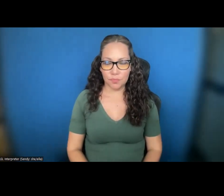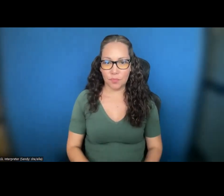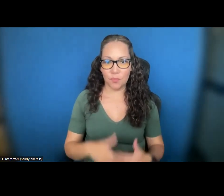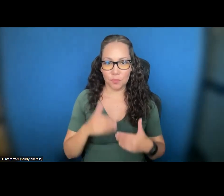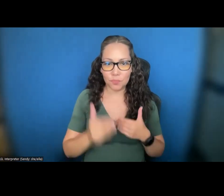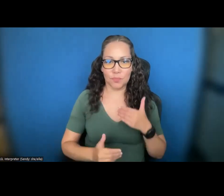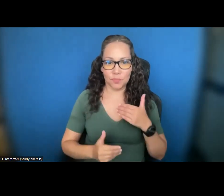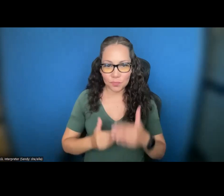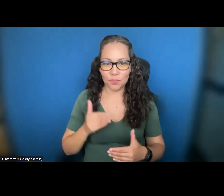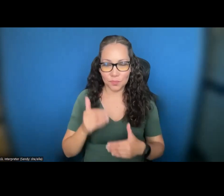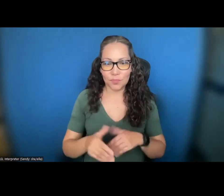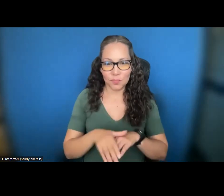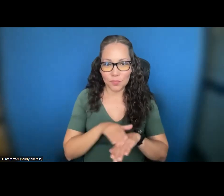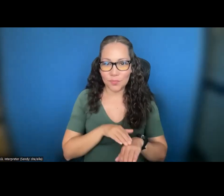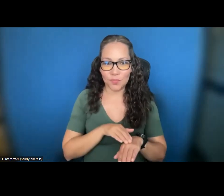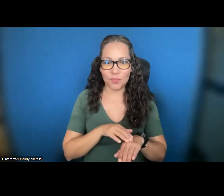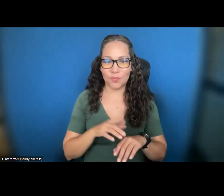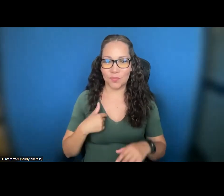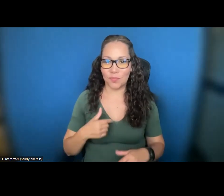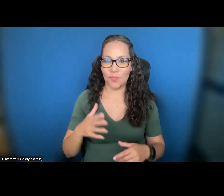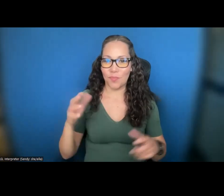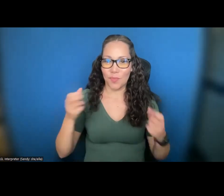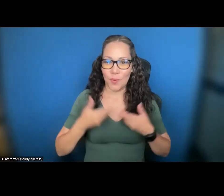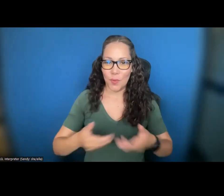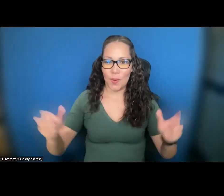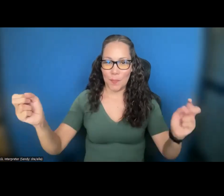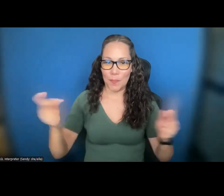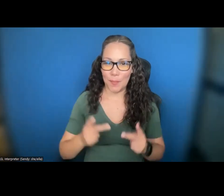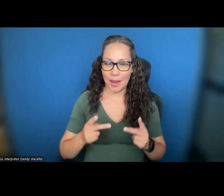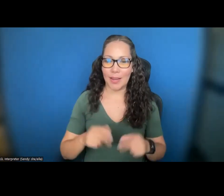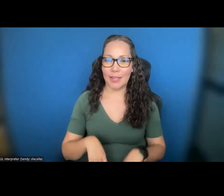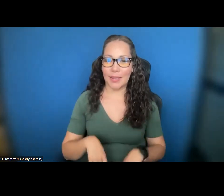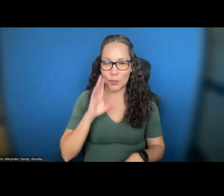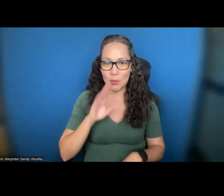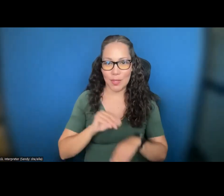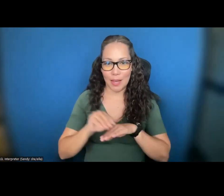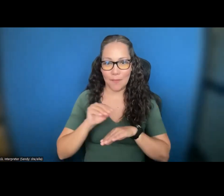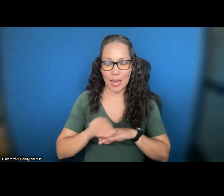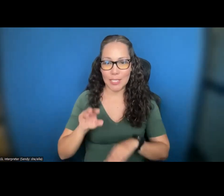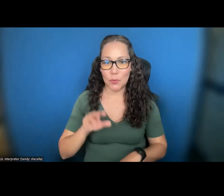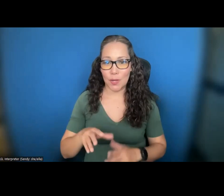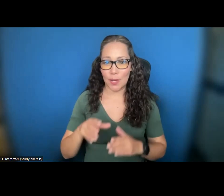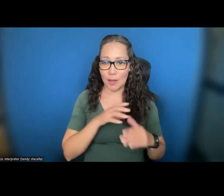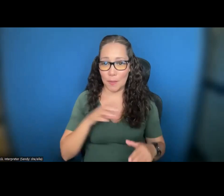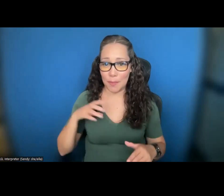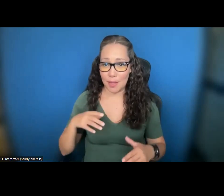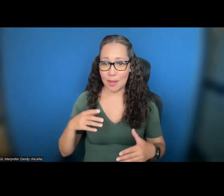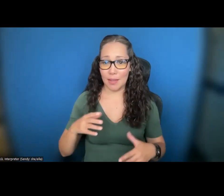so uh yes welcome back to the adrc advisory committee um great uh discussion before lunch